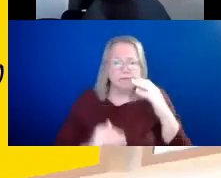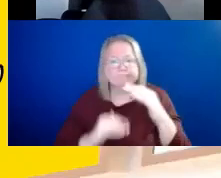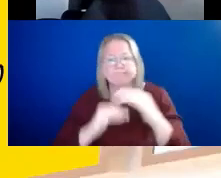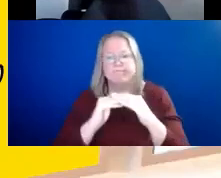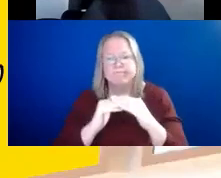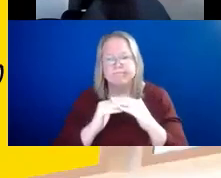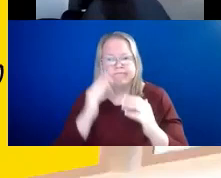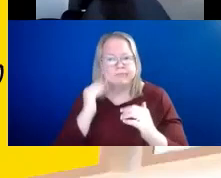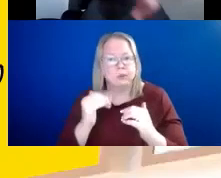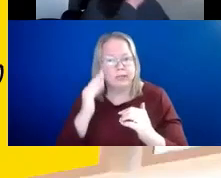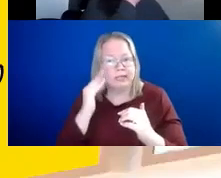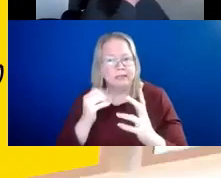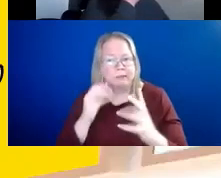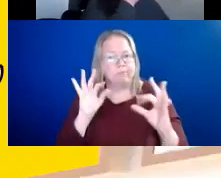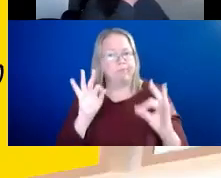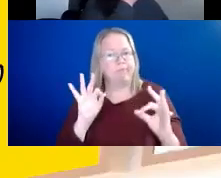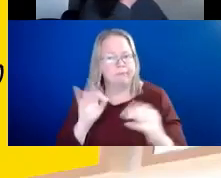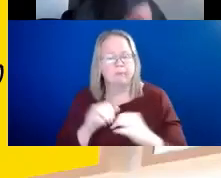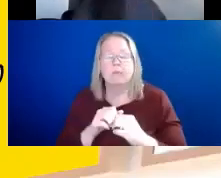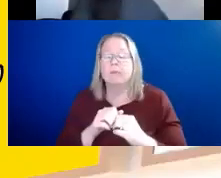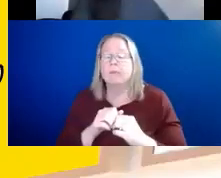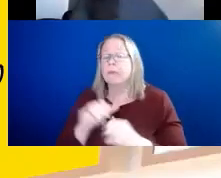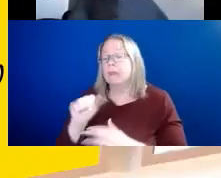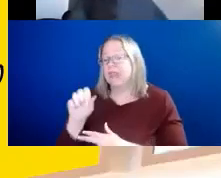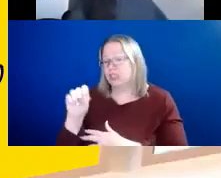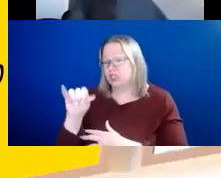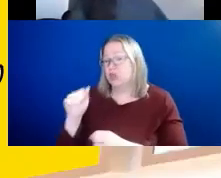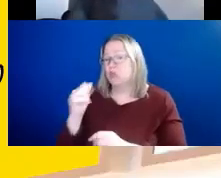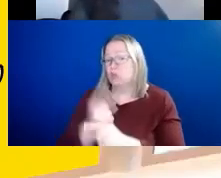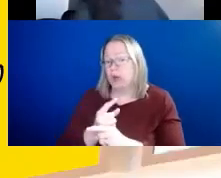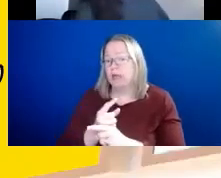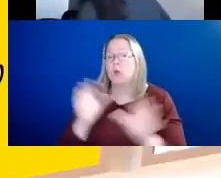thing Aasia ended with is deftly the case. We always encourage